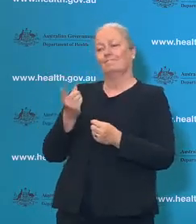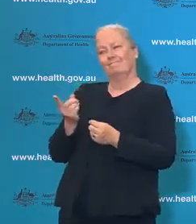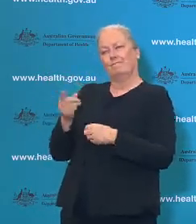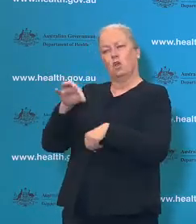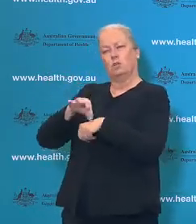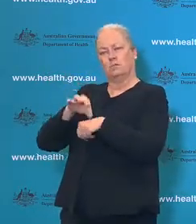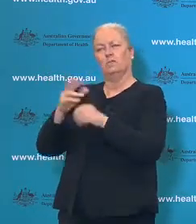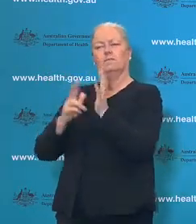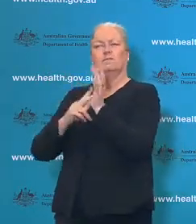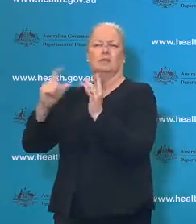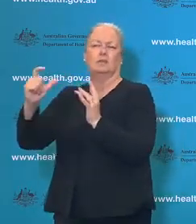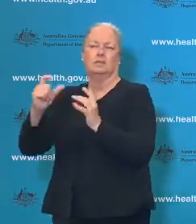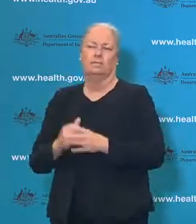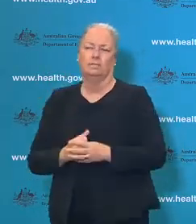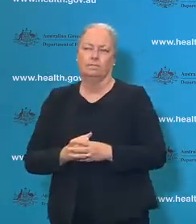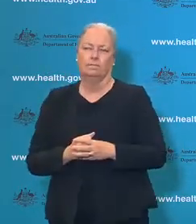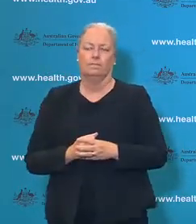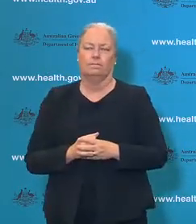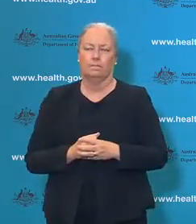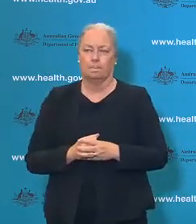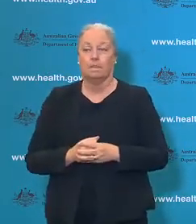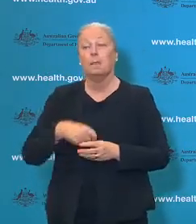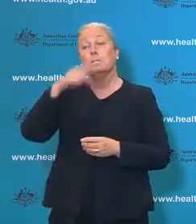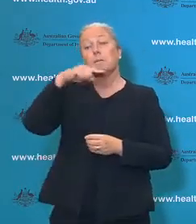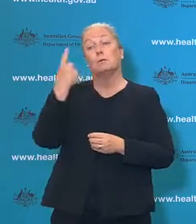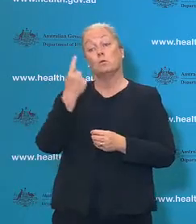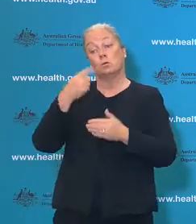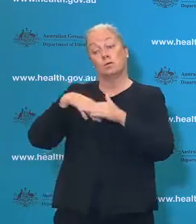important to note that some of the people in hospital in Victoria with